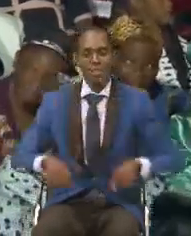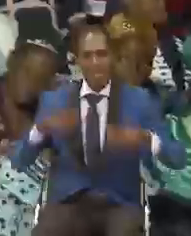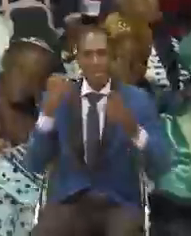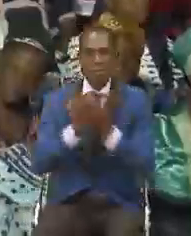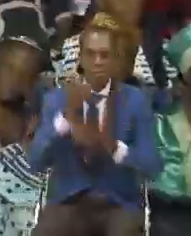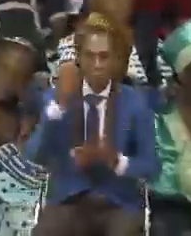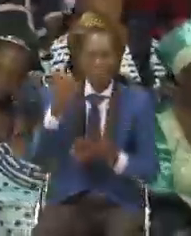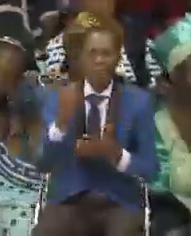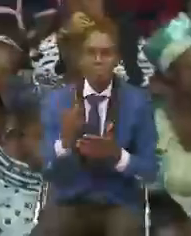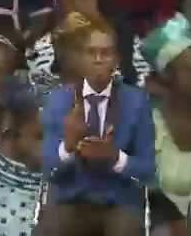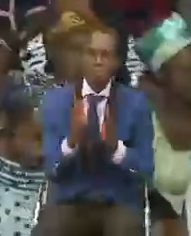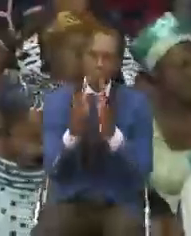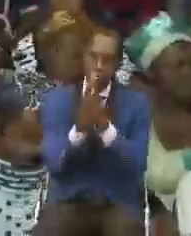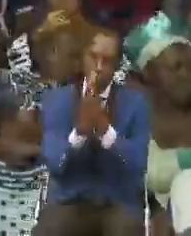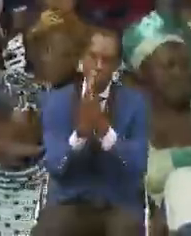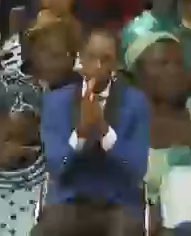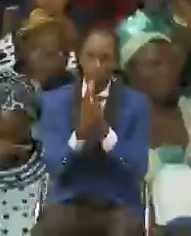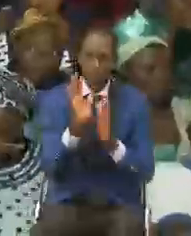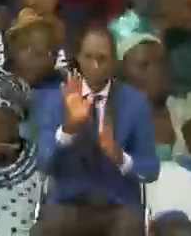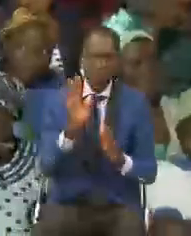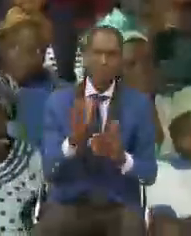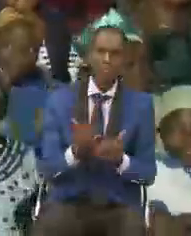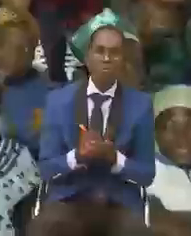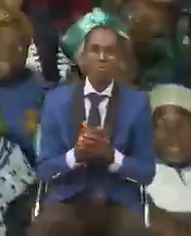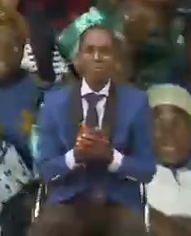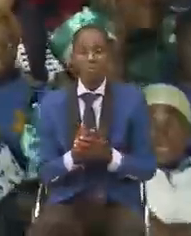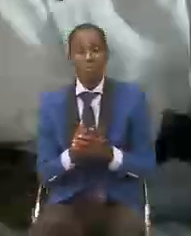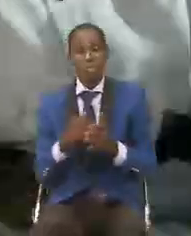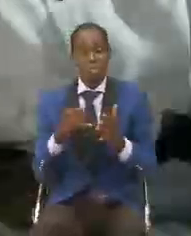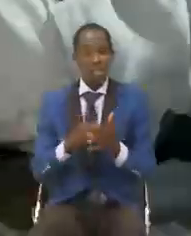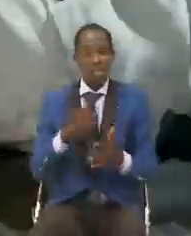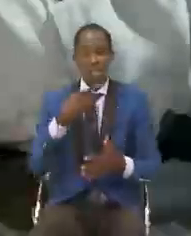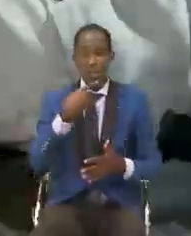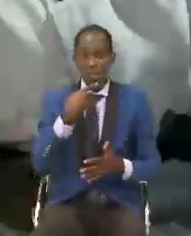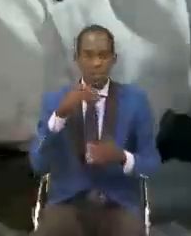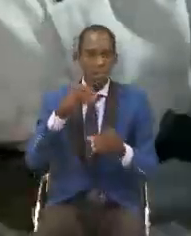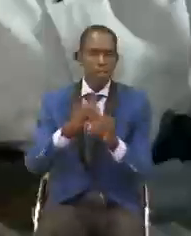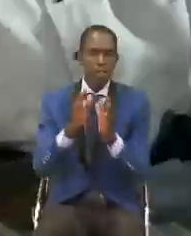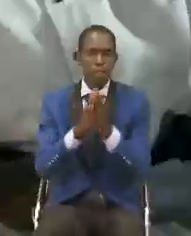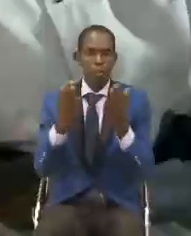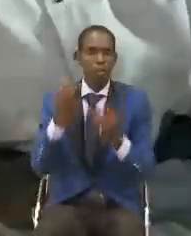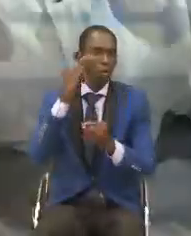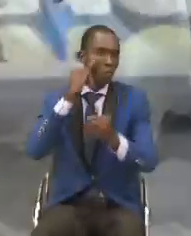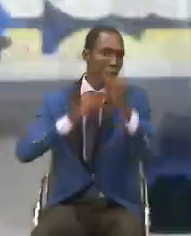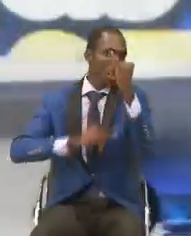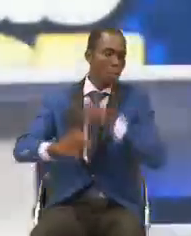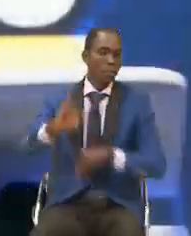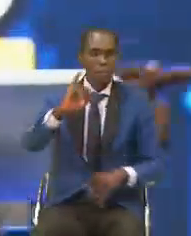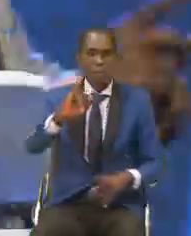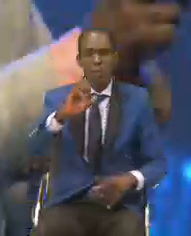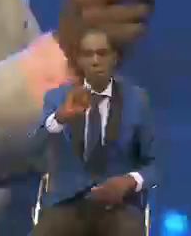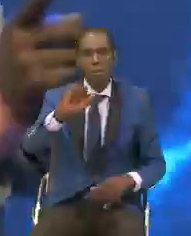i said wonders in your life look look at this let me read this to you now it says